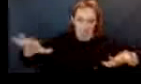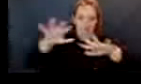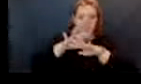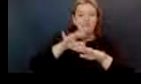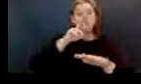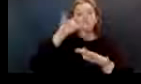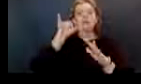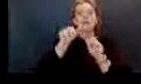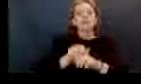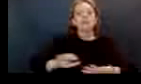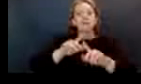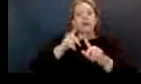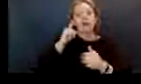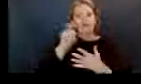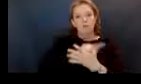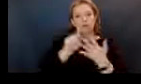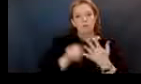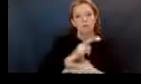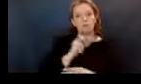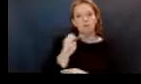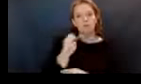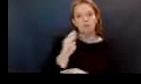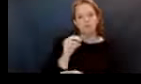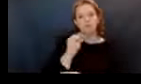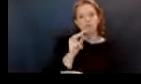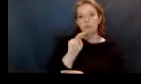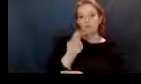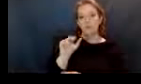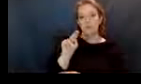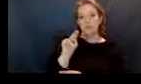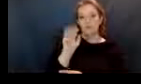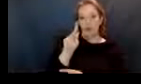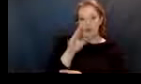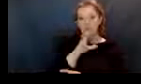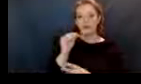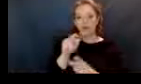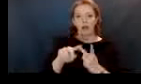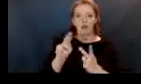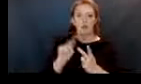of the Shoshone, Bannock, and Northern Paiute people.